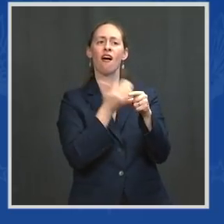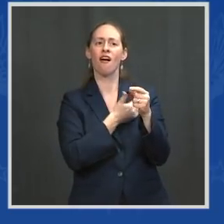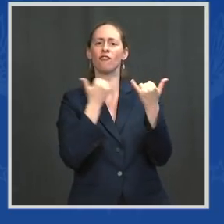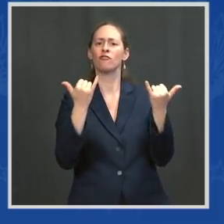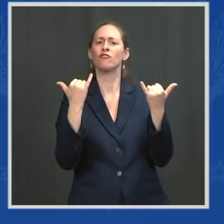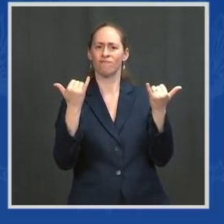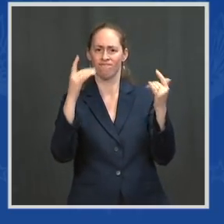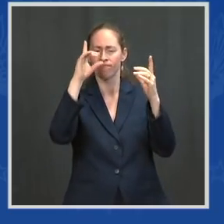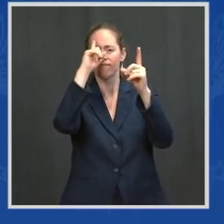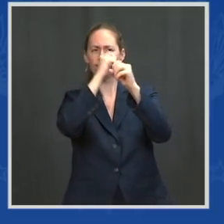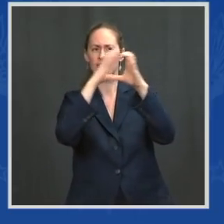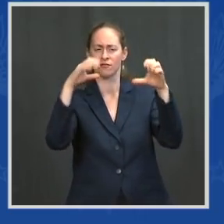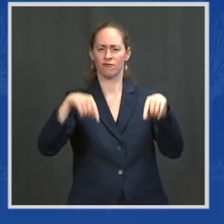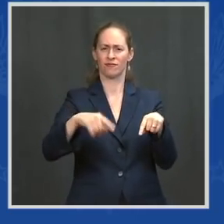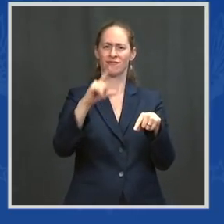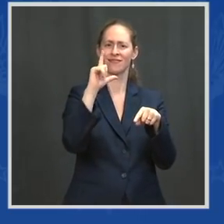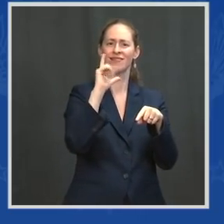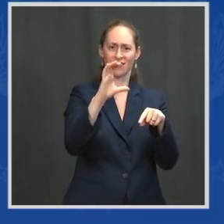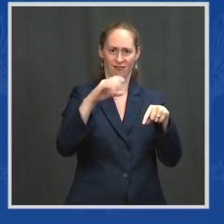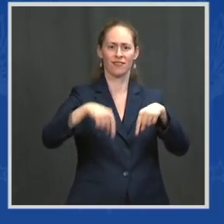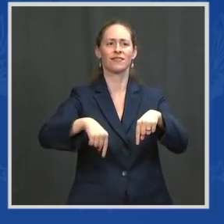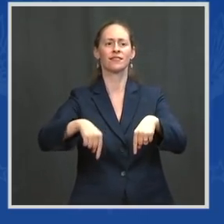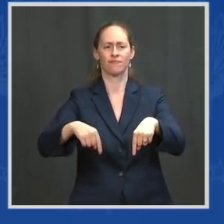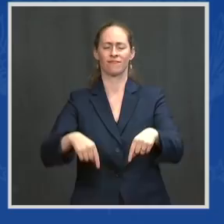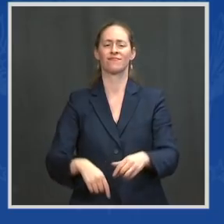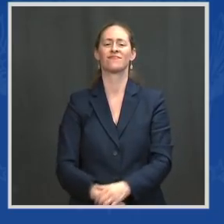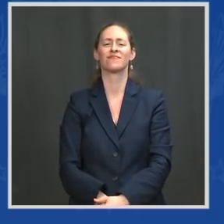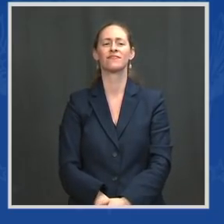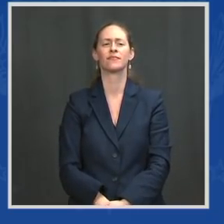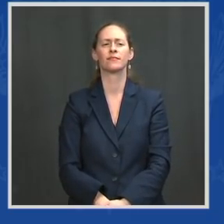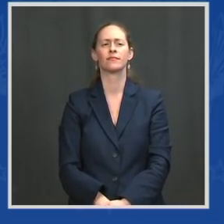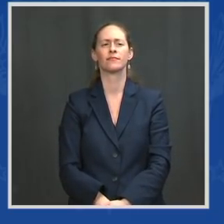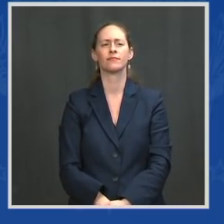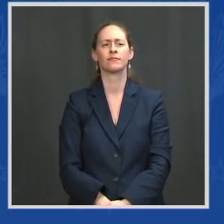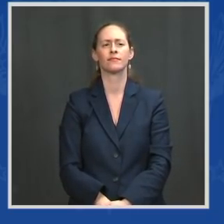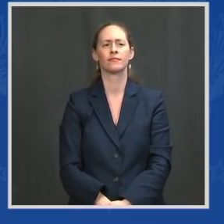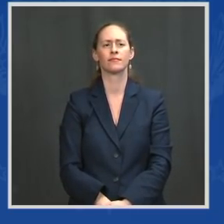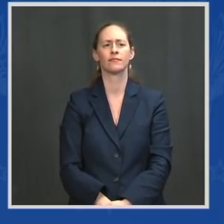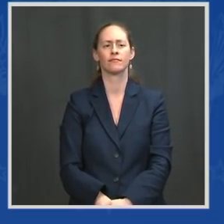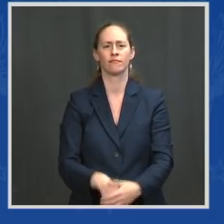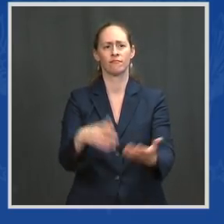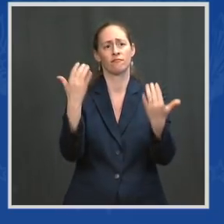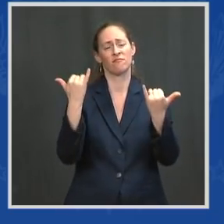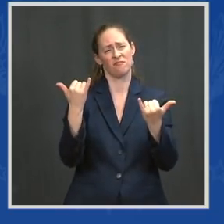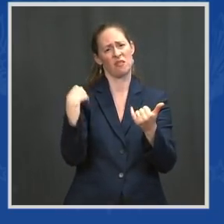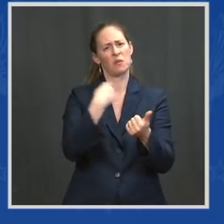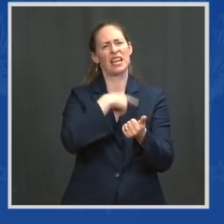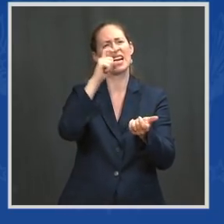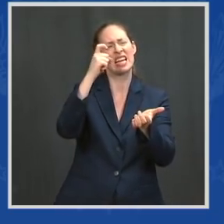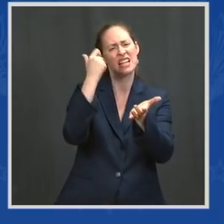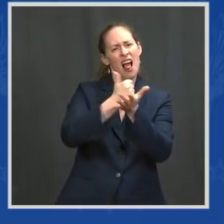A city that needs help from our American brothers and sisters. And so it is my extreme honor